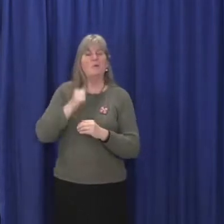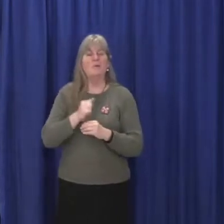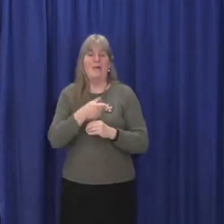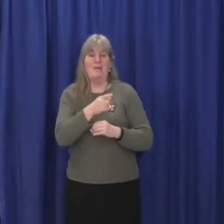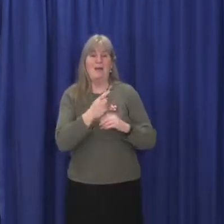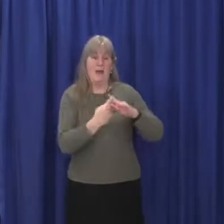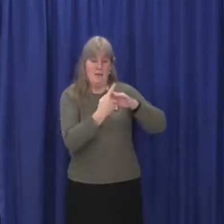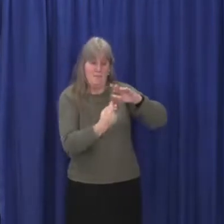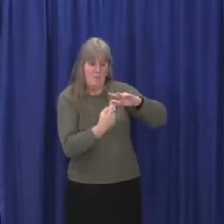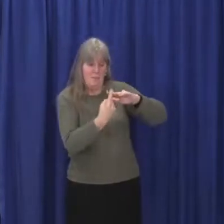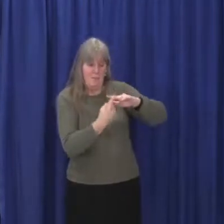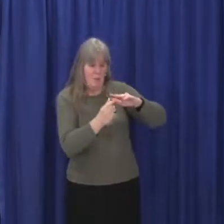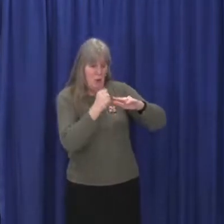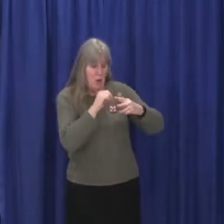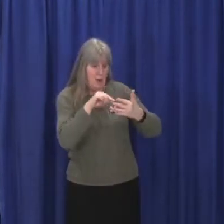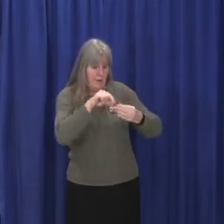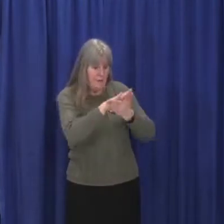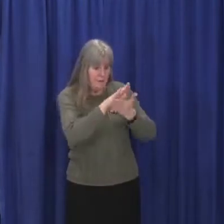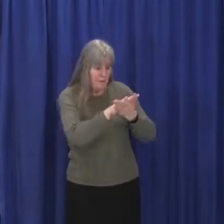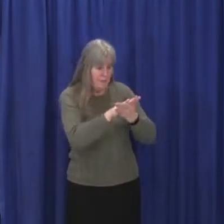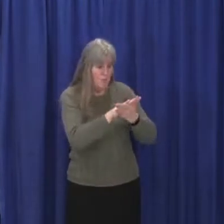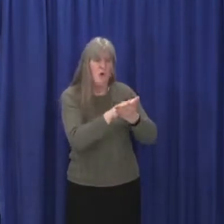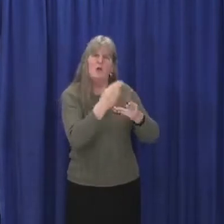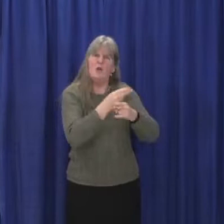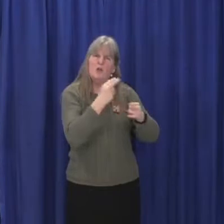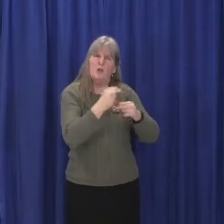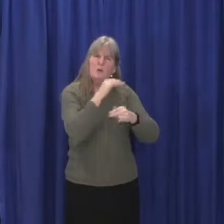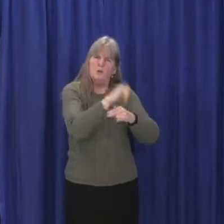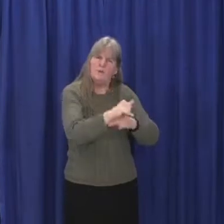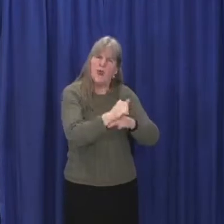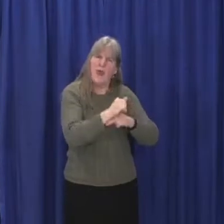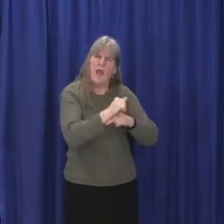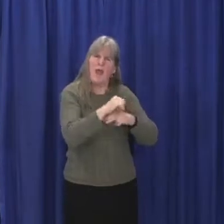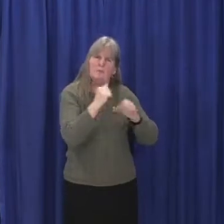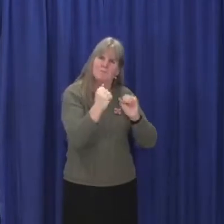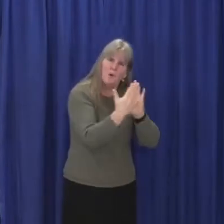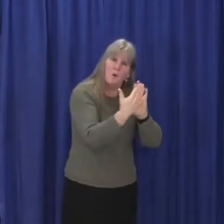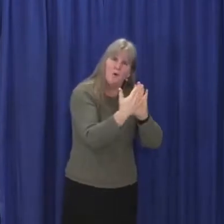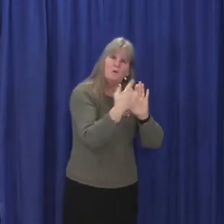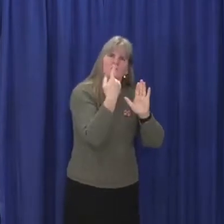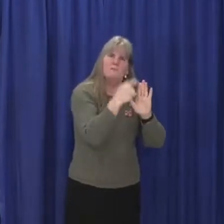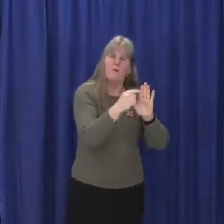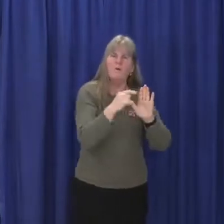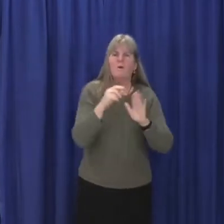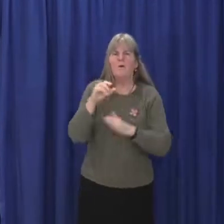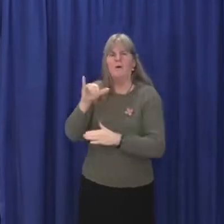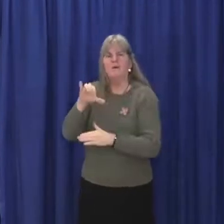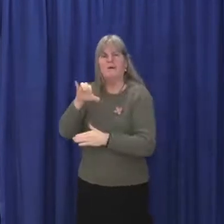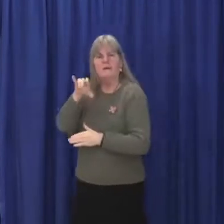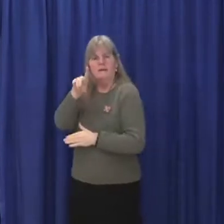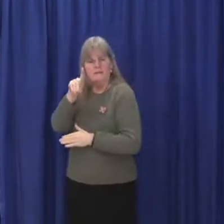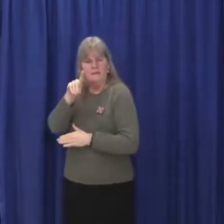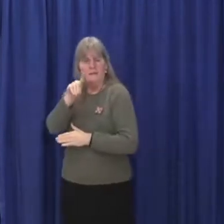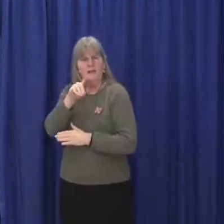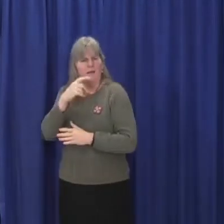has proven to be a successful tool in helping YCDC to identify, respond, and manage to illn--